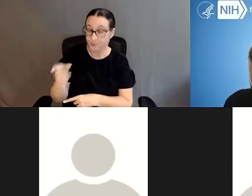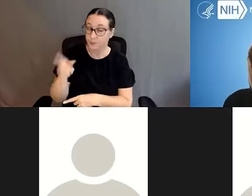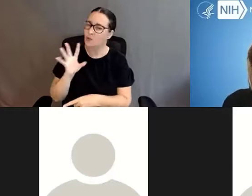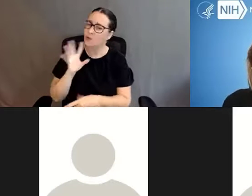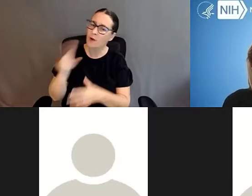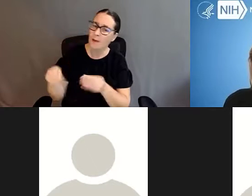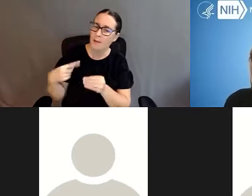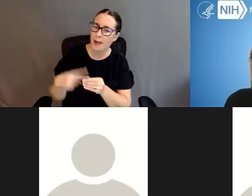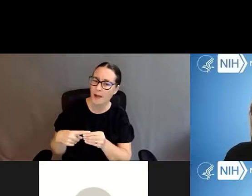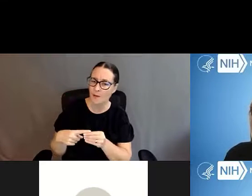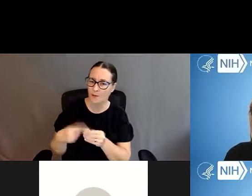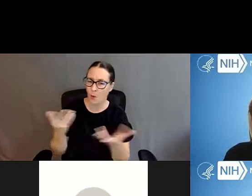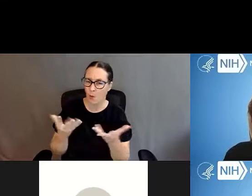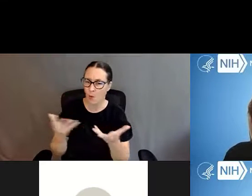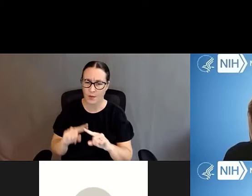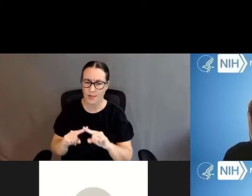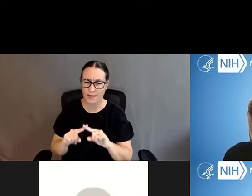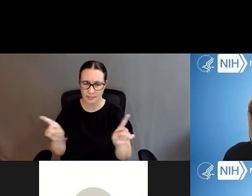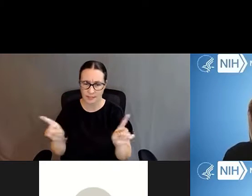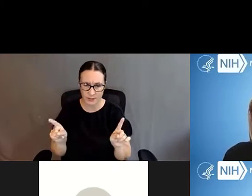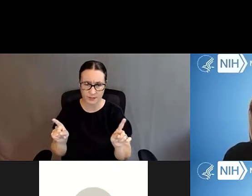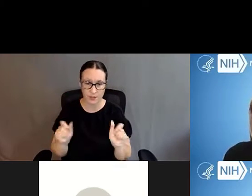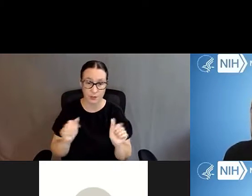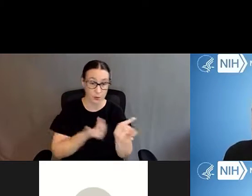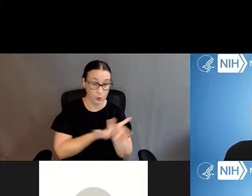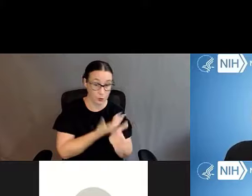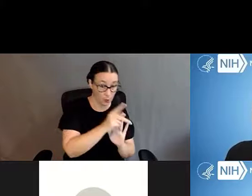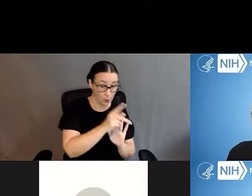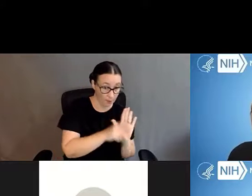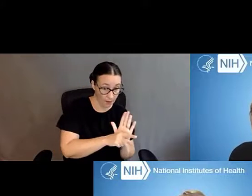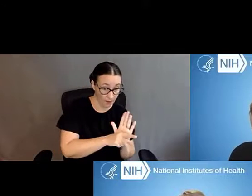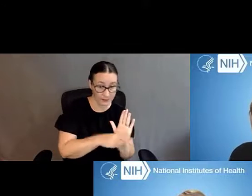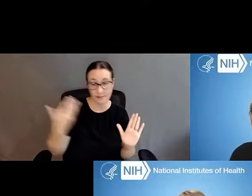between the new policy and the 2003 data sharing policy?